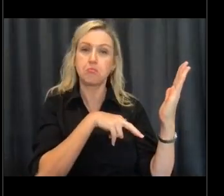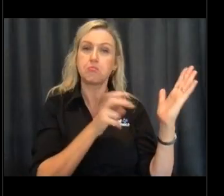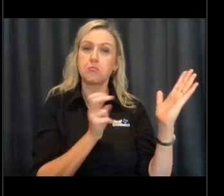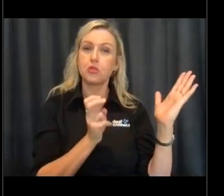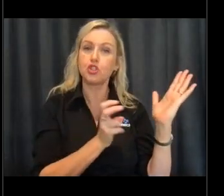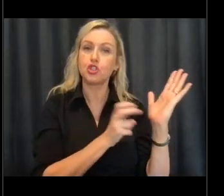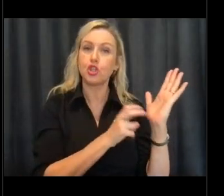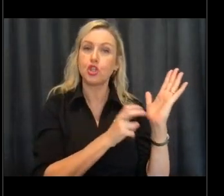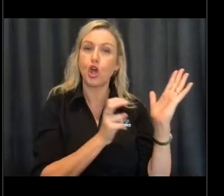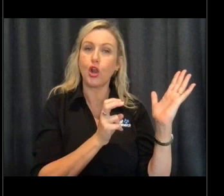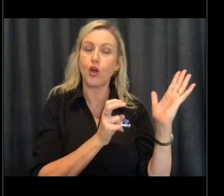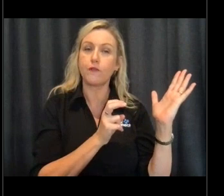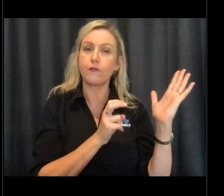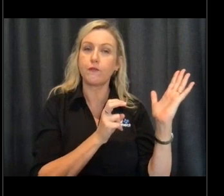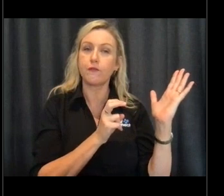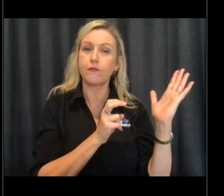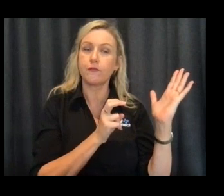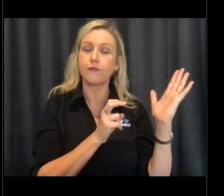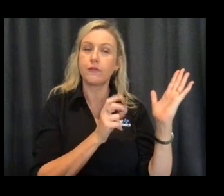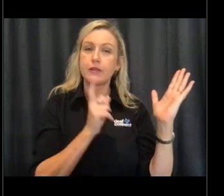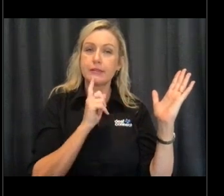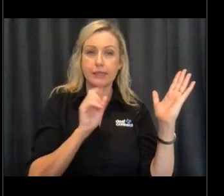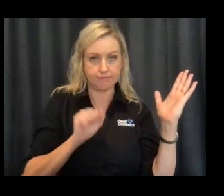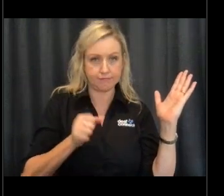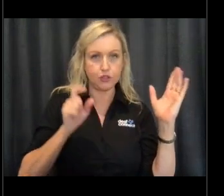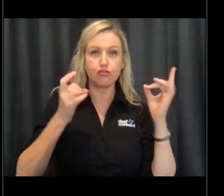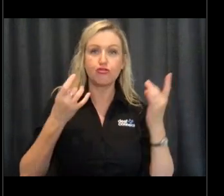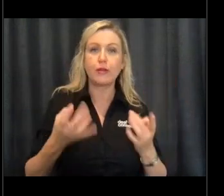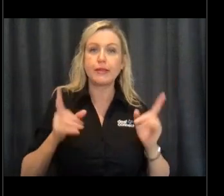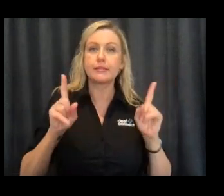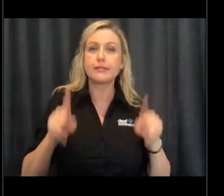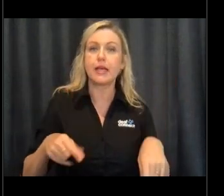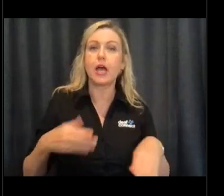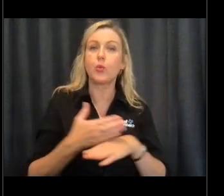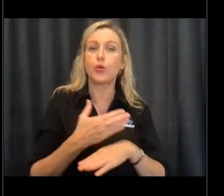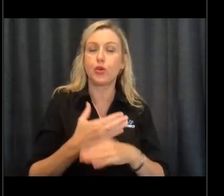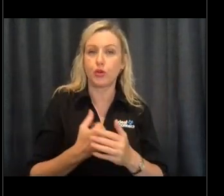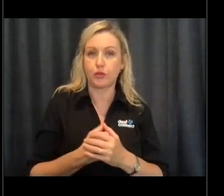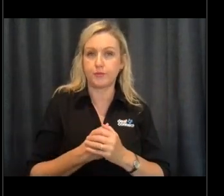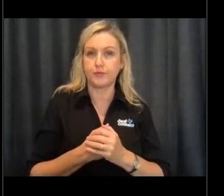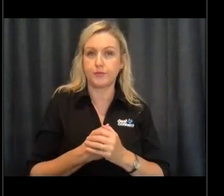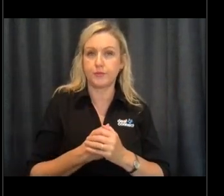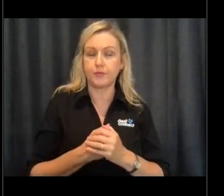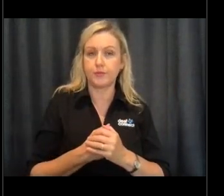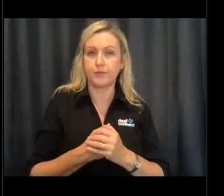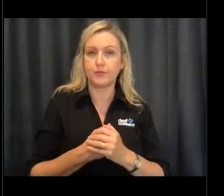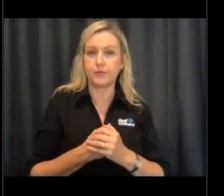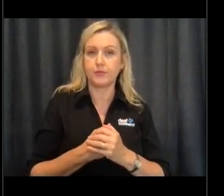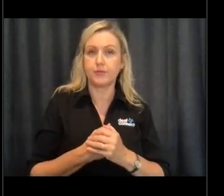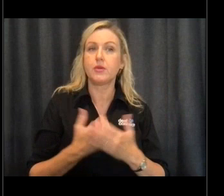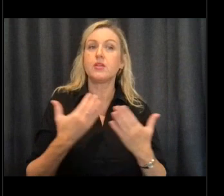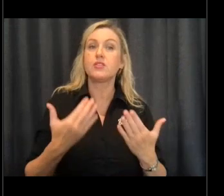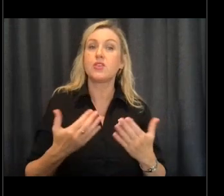And the reality of why that's not true is we see when builders start work and, say,